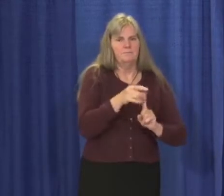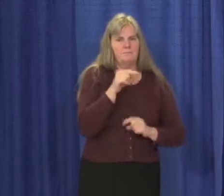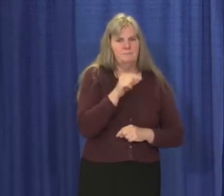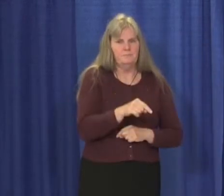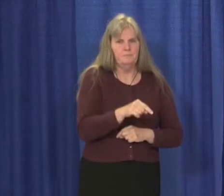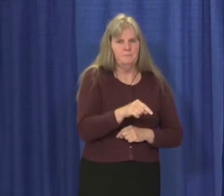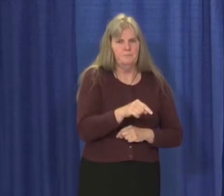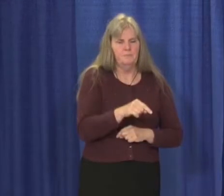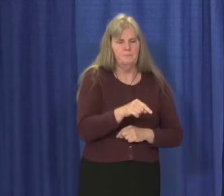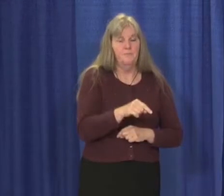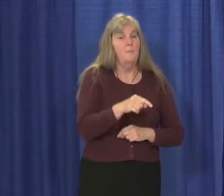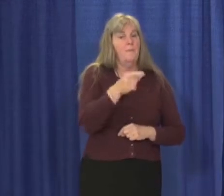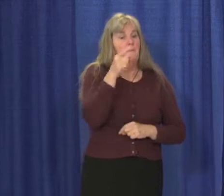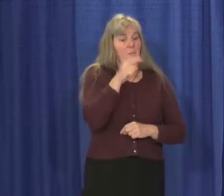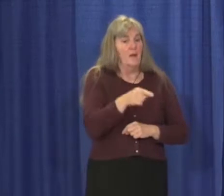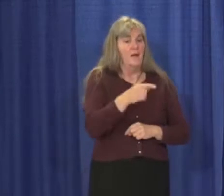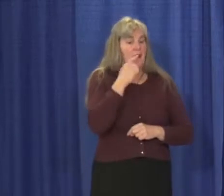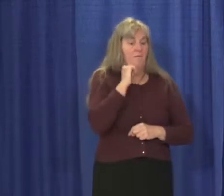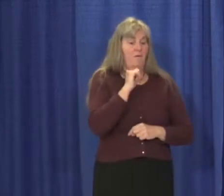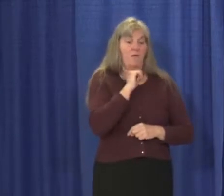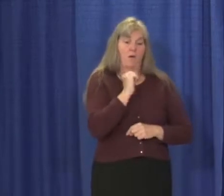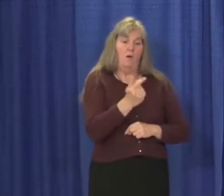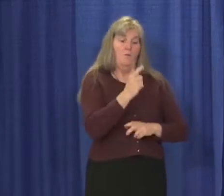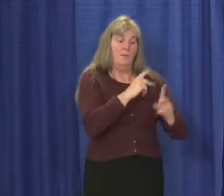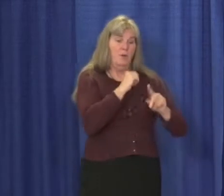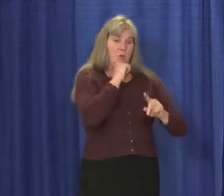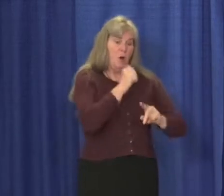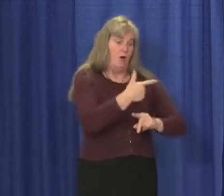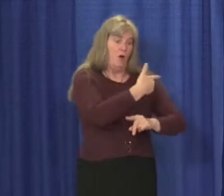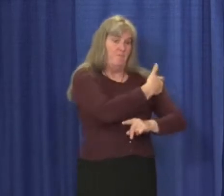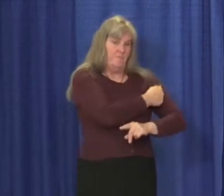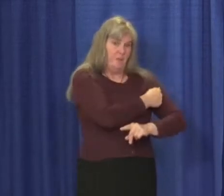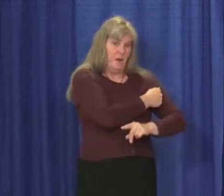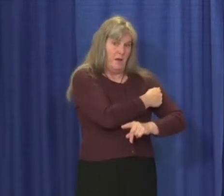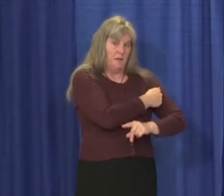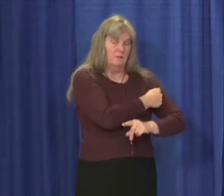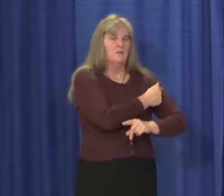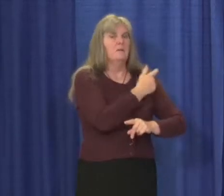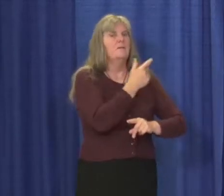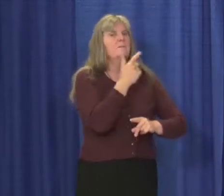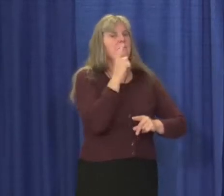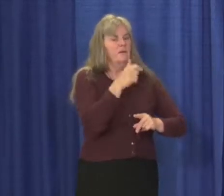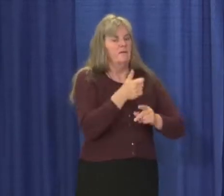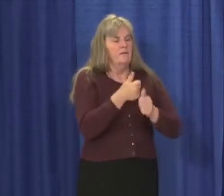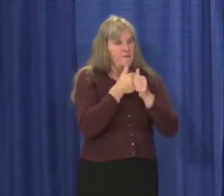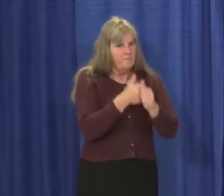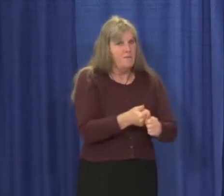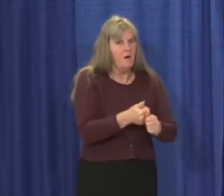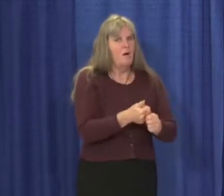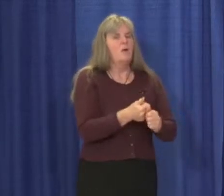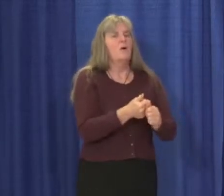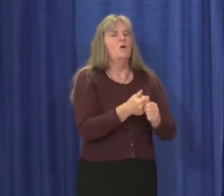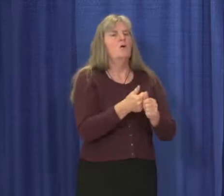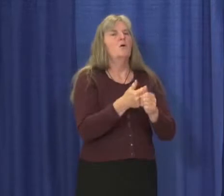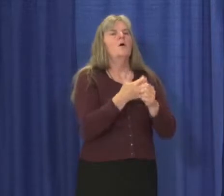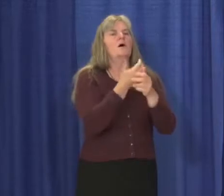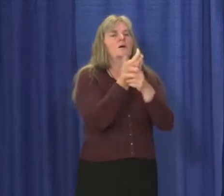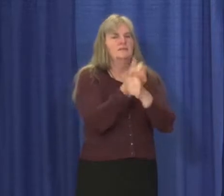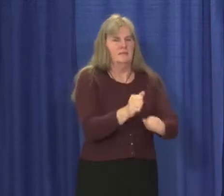other public health measures are maintained. It's in recognition of this